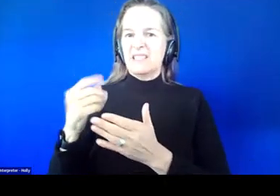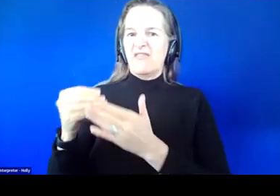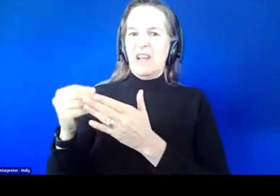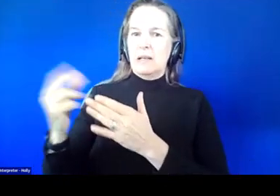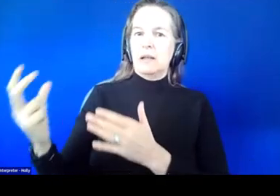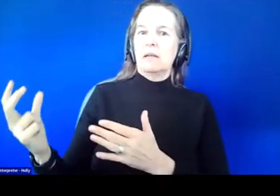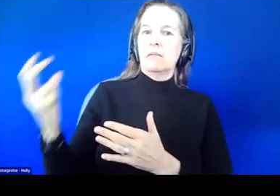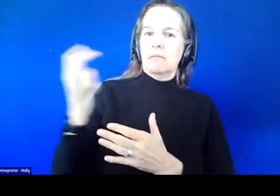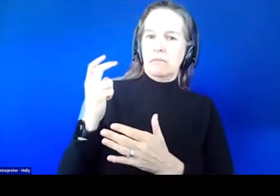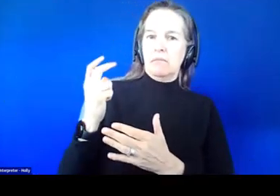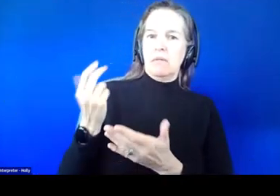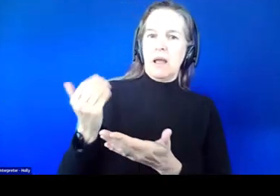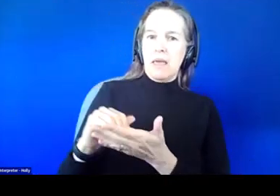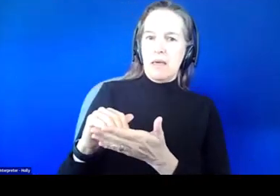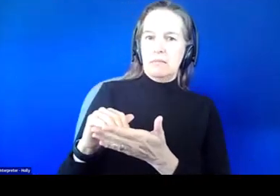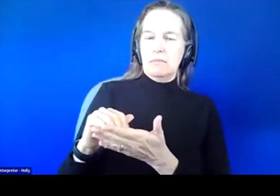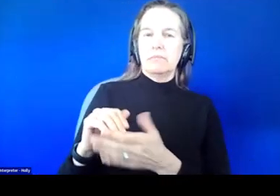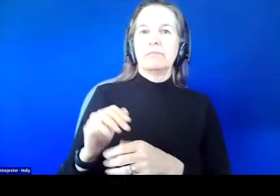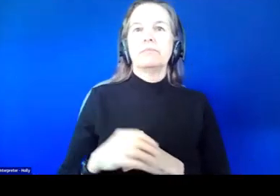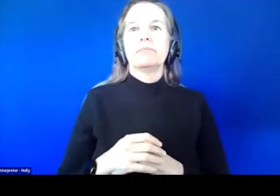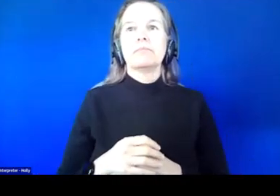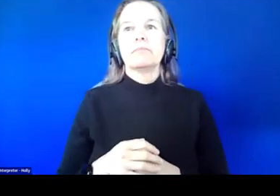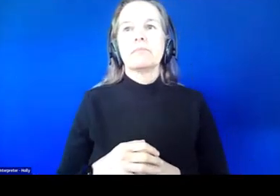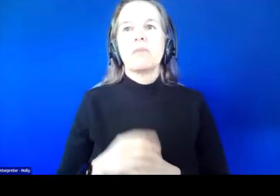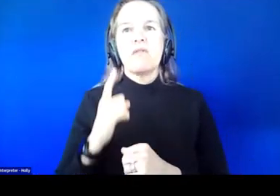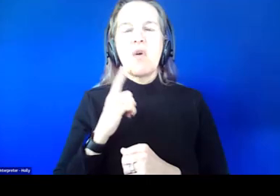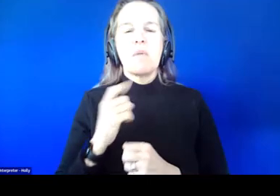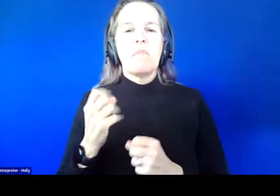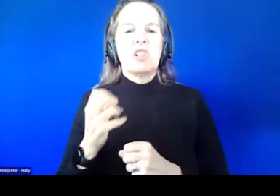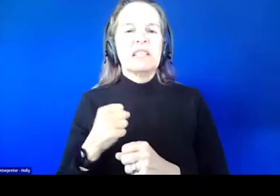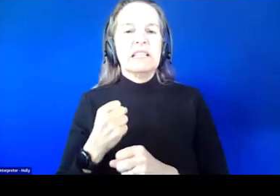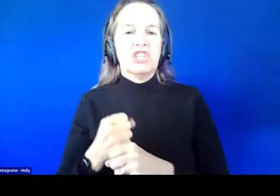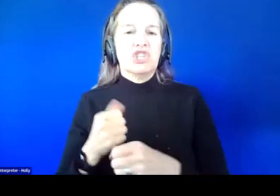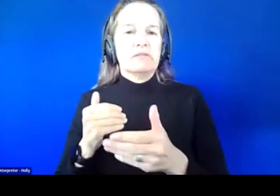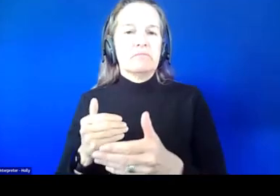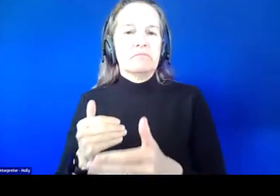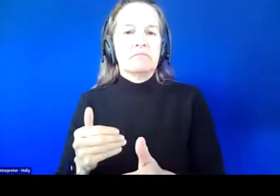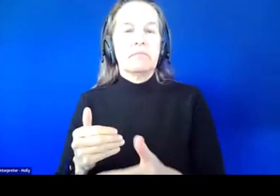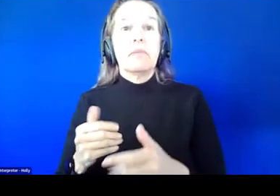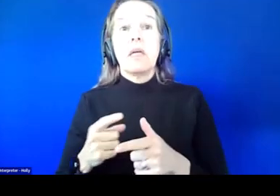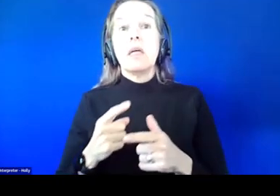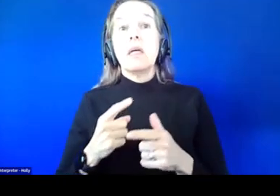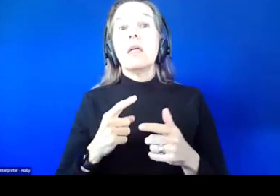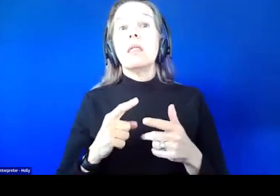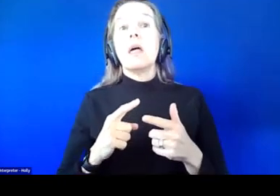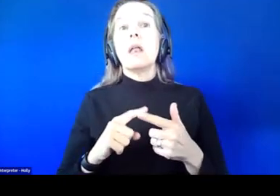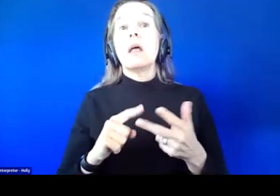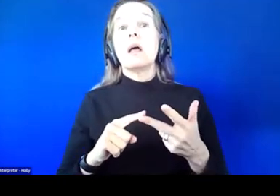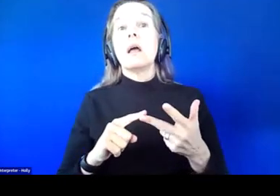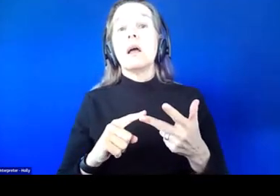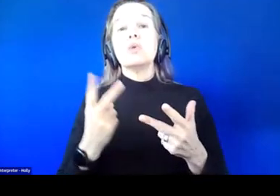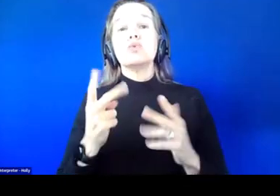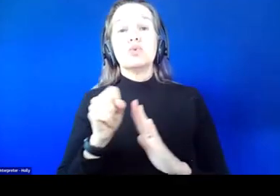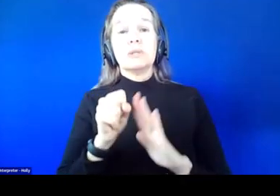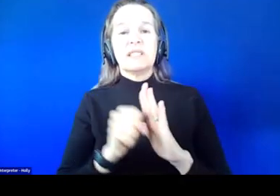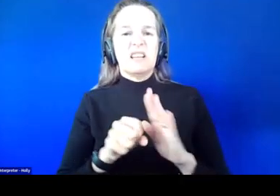multi-year basis. And then two states paused transitions and then reactivated their